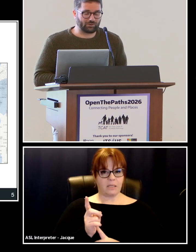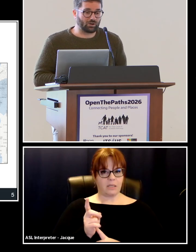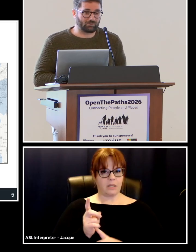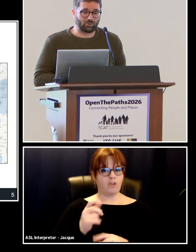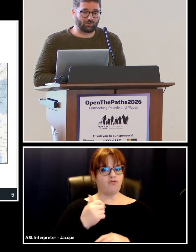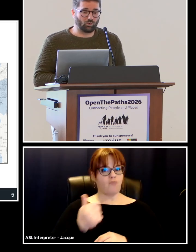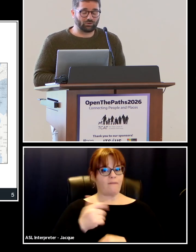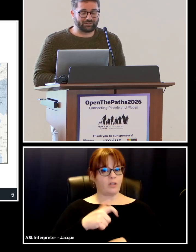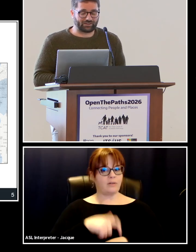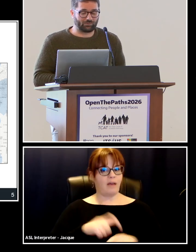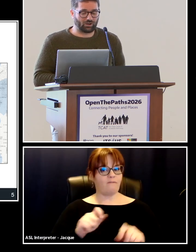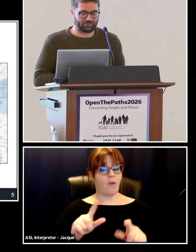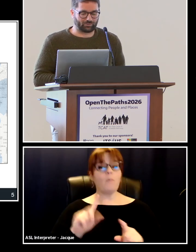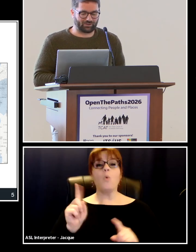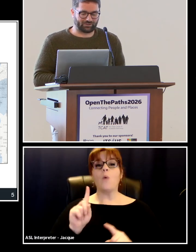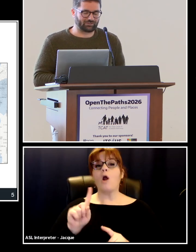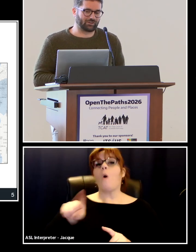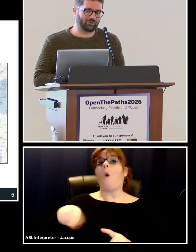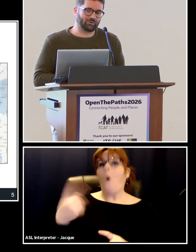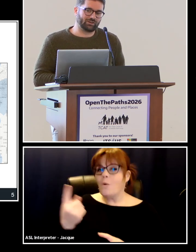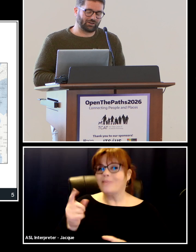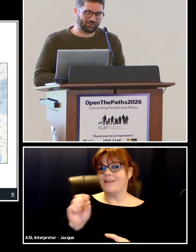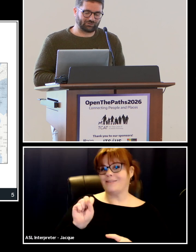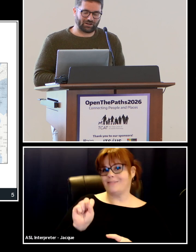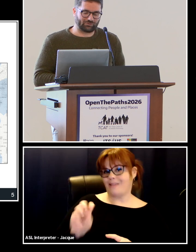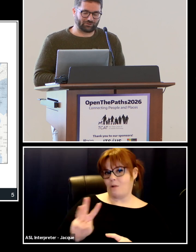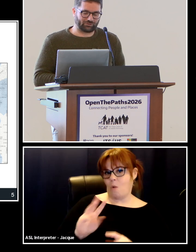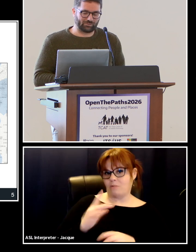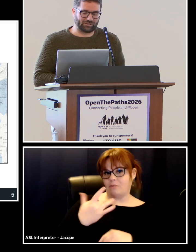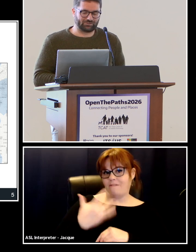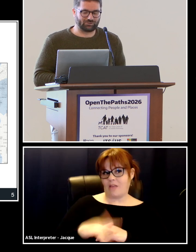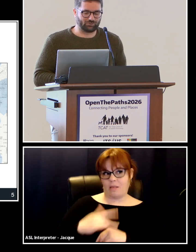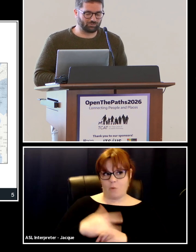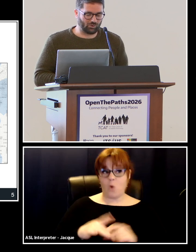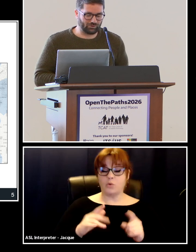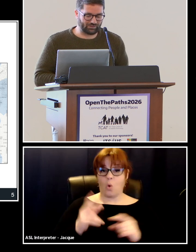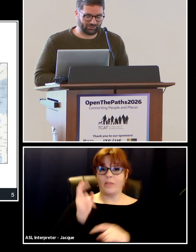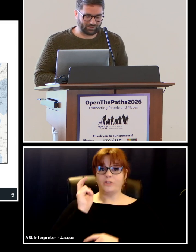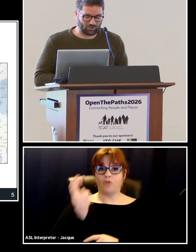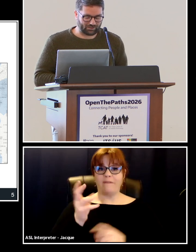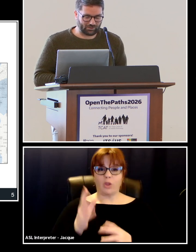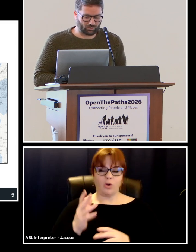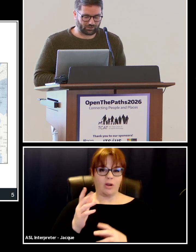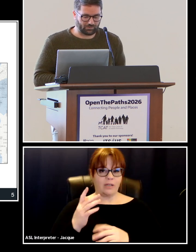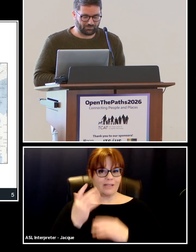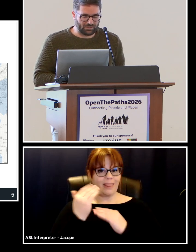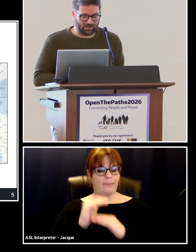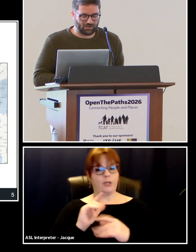sidewalk where only sidewalks are present. So this traveler is limited to only the sidewalk network